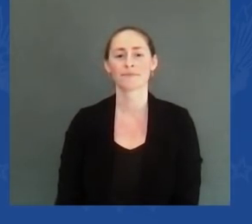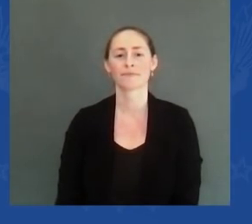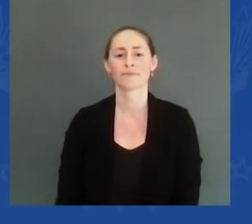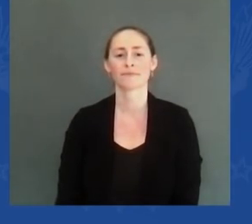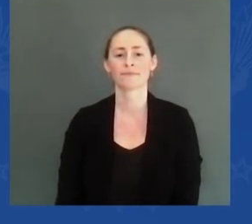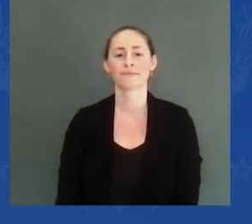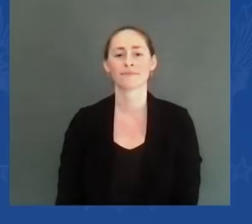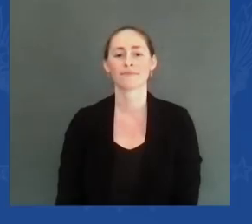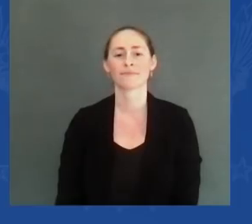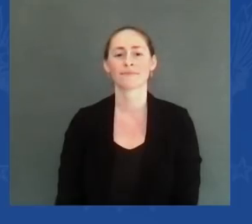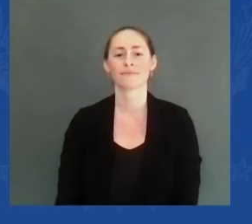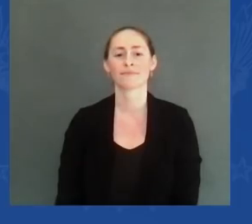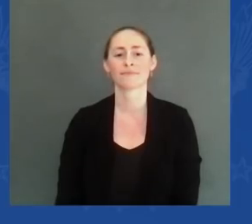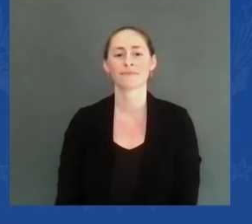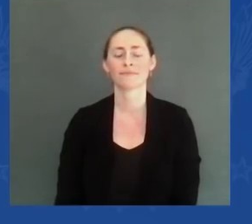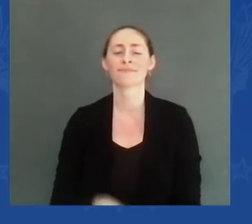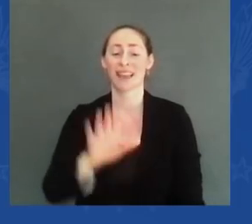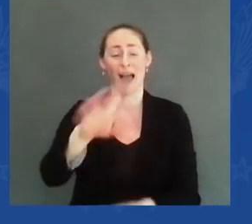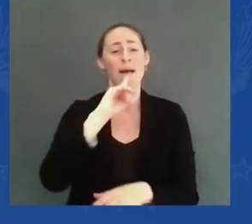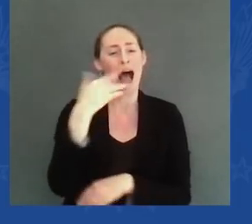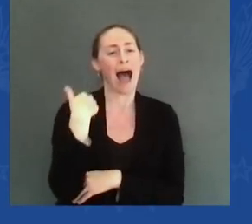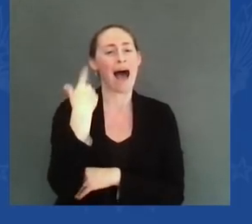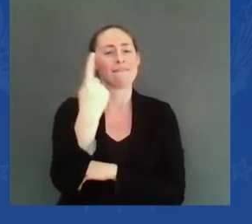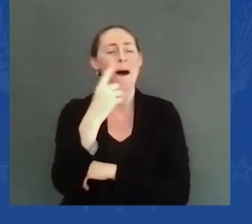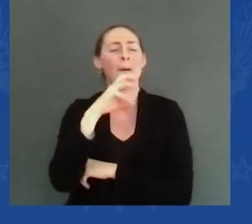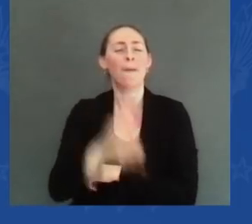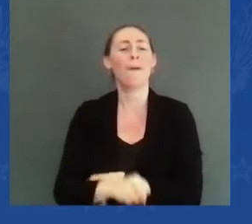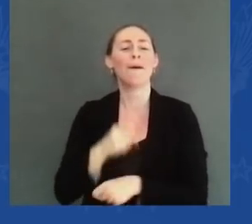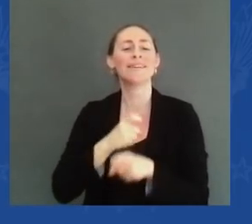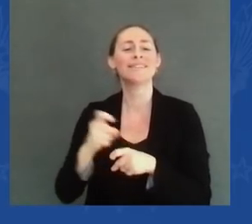Look, folks, let me begin by saying